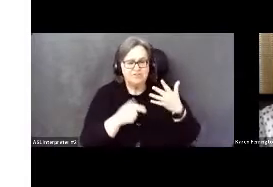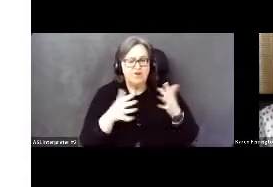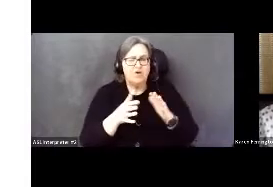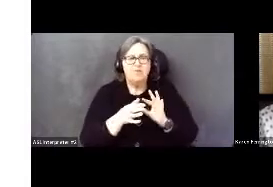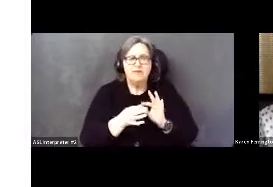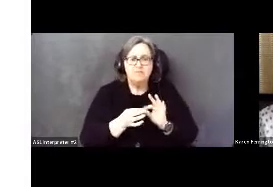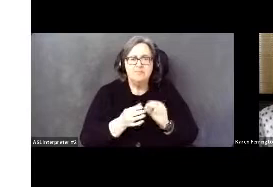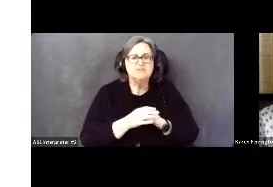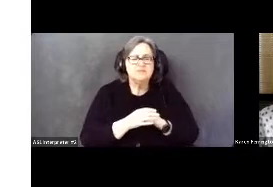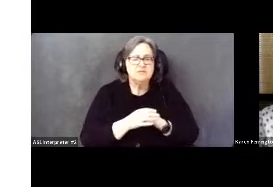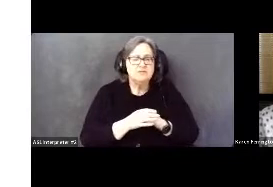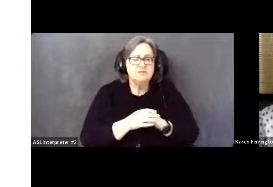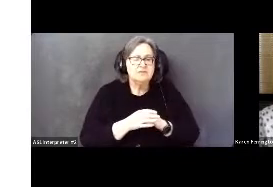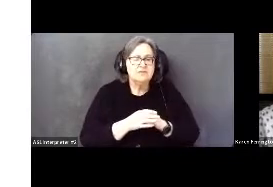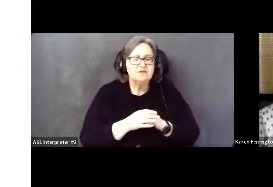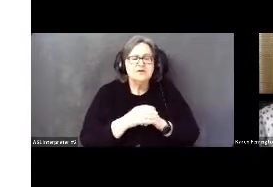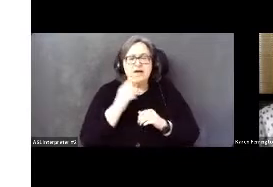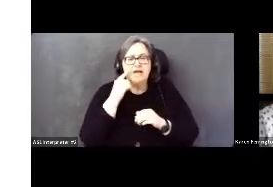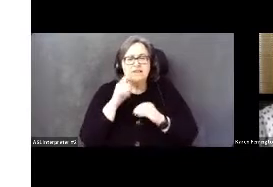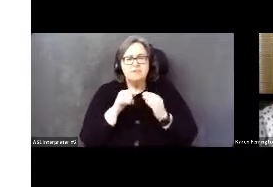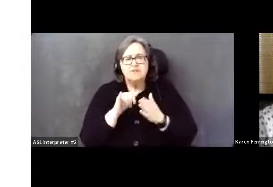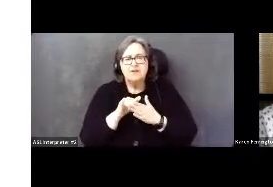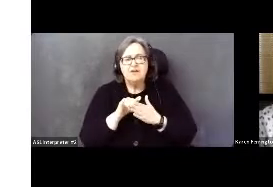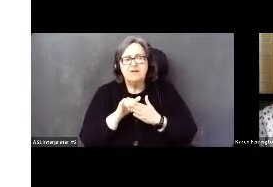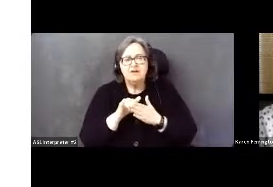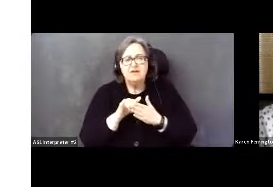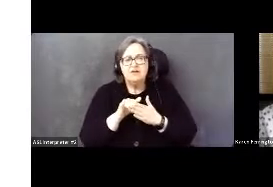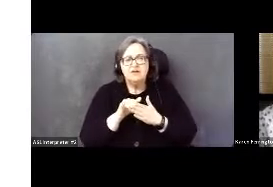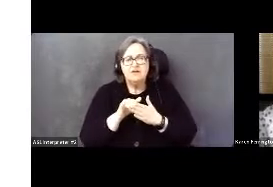be thinking in the area it might